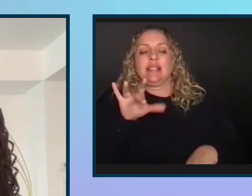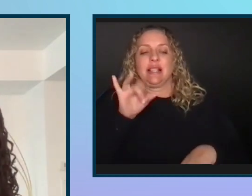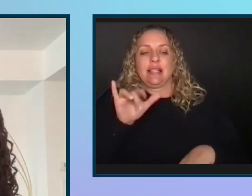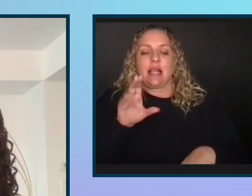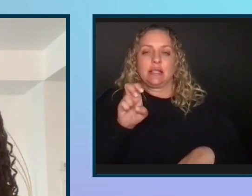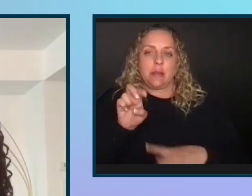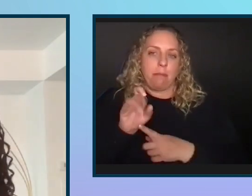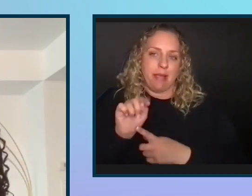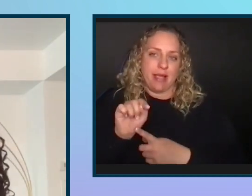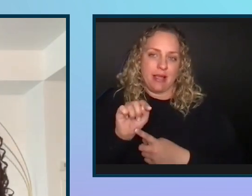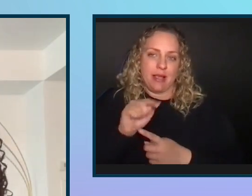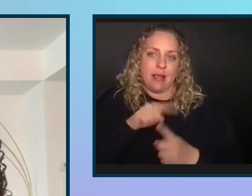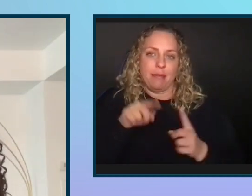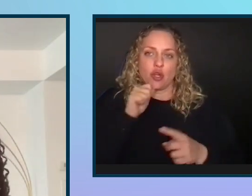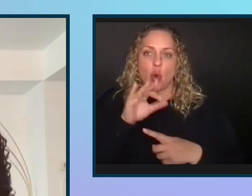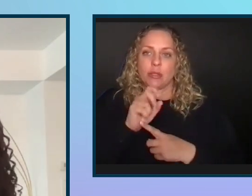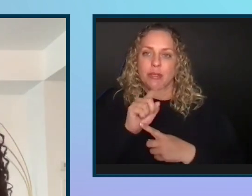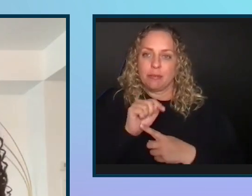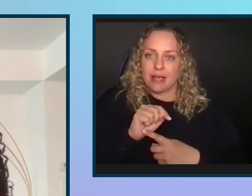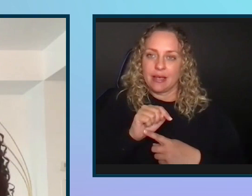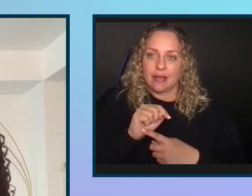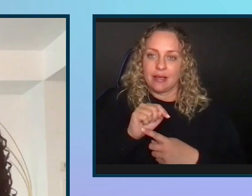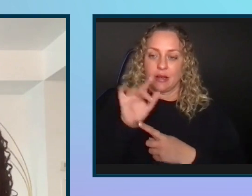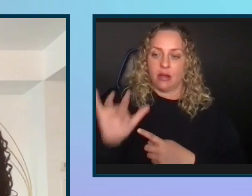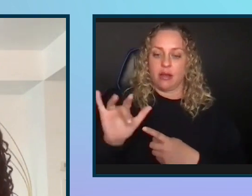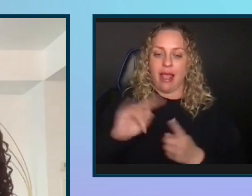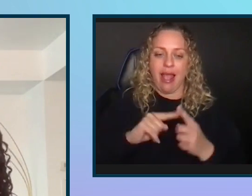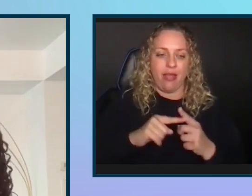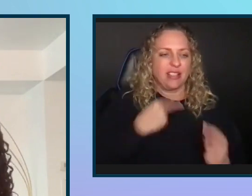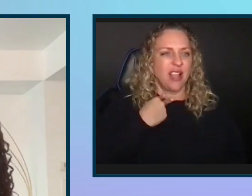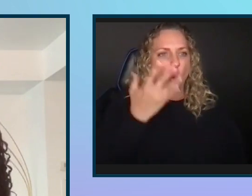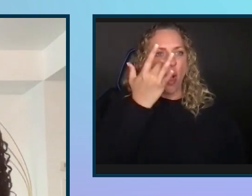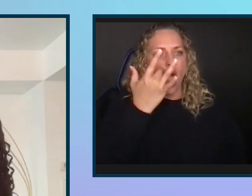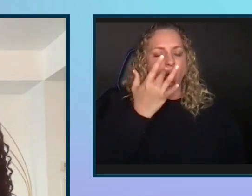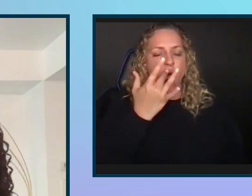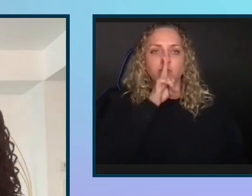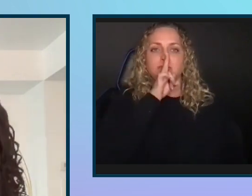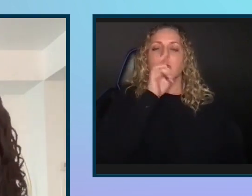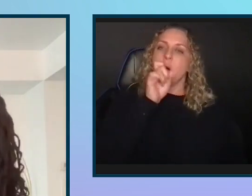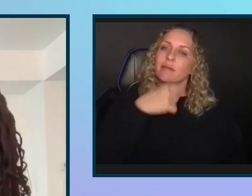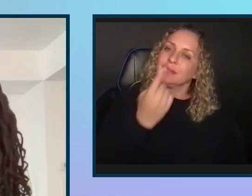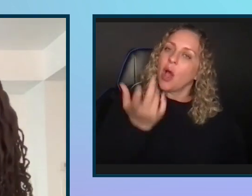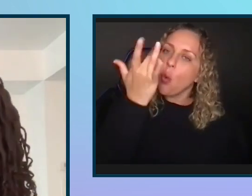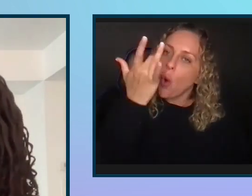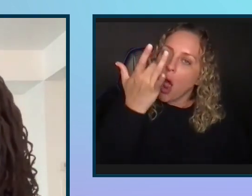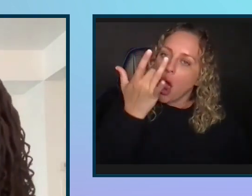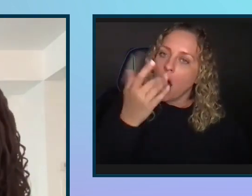but then don't submit and tell them why they can't submit. So not only have you showed at like submitting is an option when things are correct,